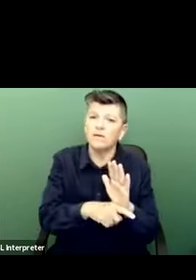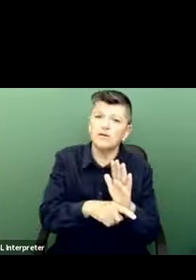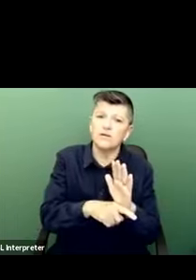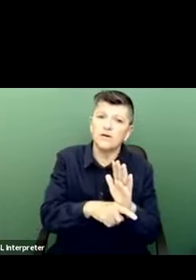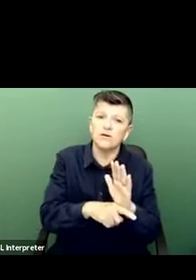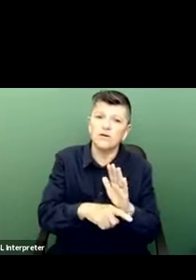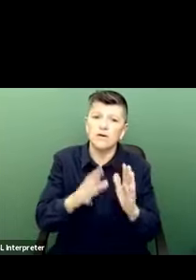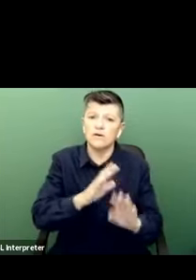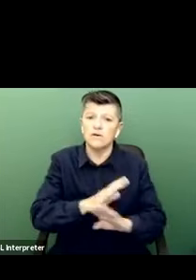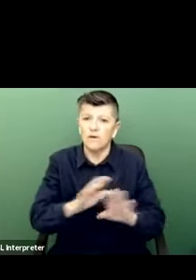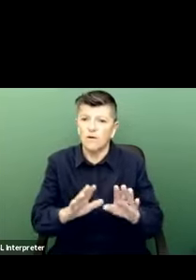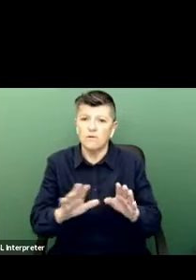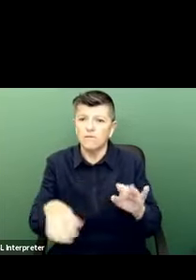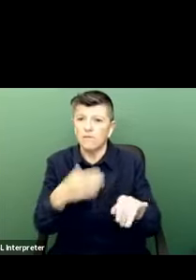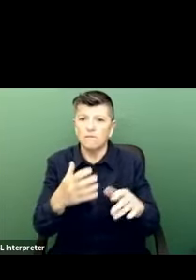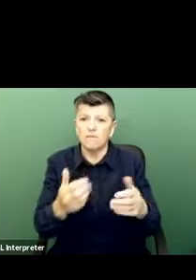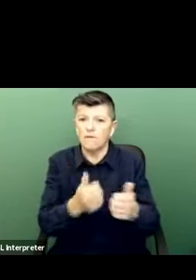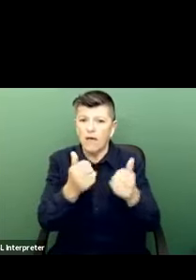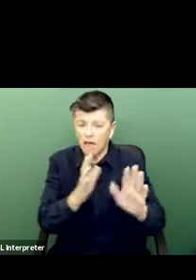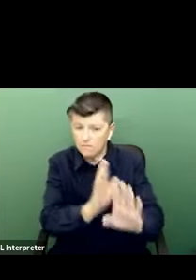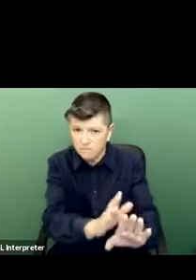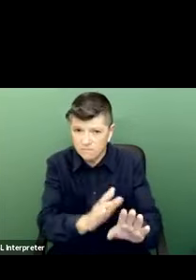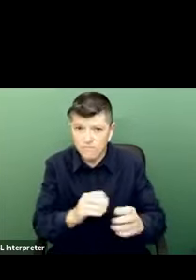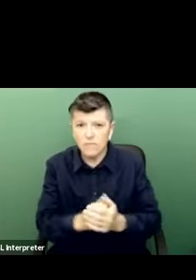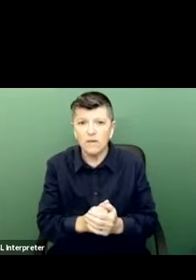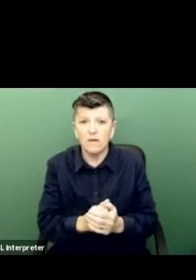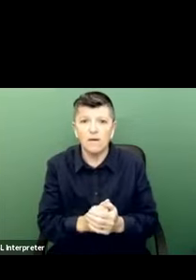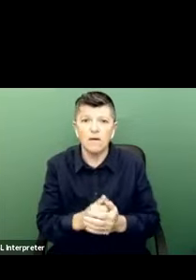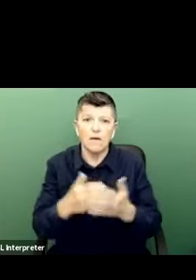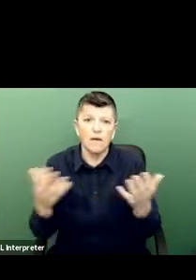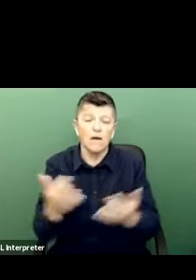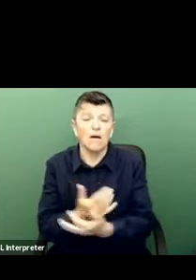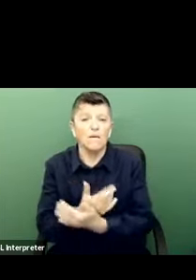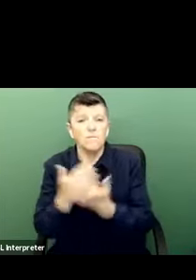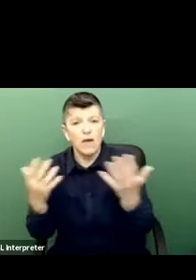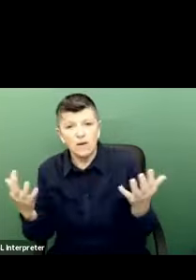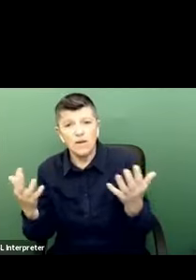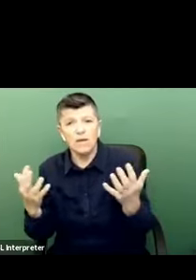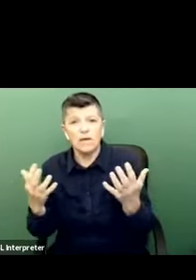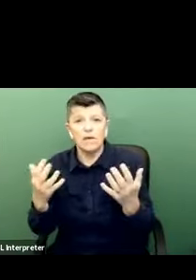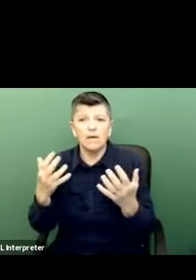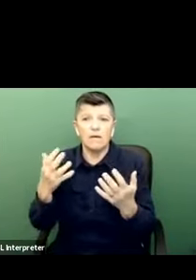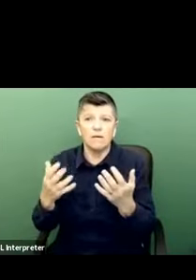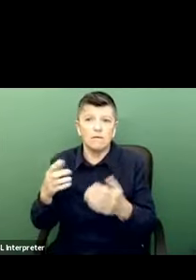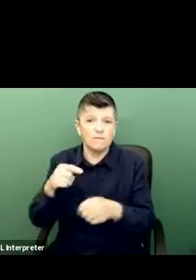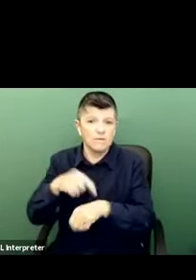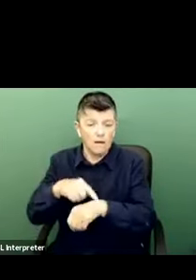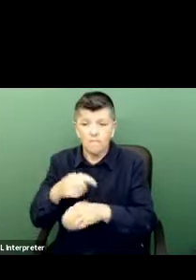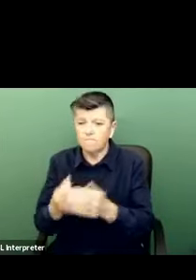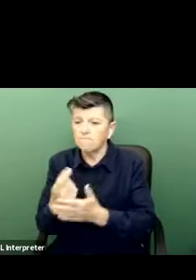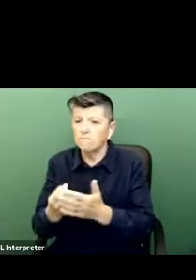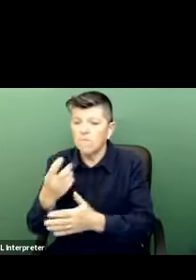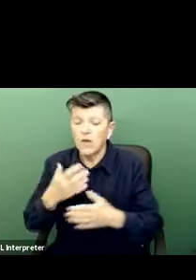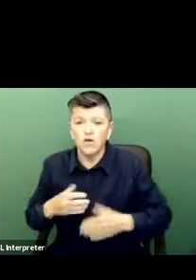legal system. It comes before the legal right. This is certainly one way in which human rights